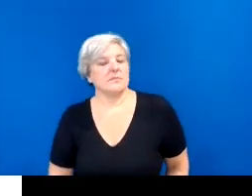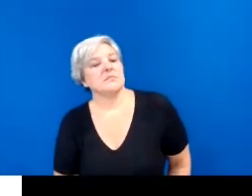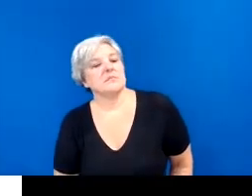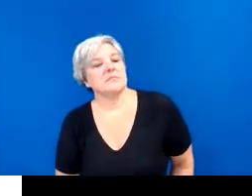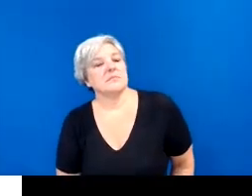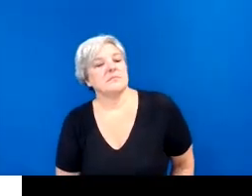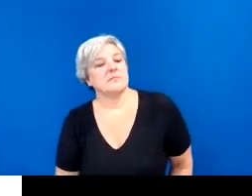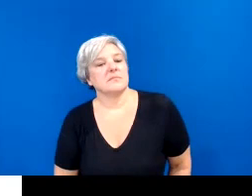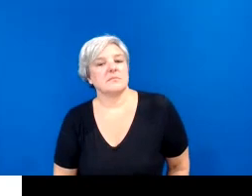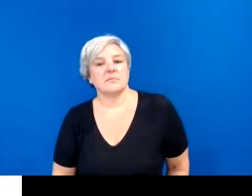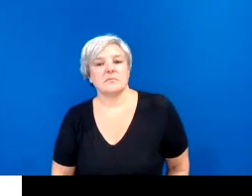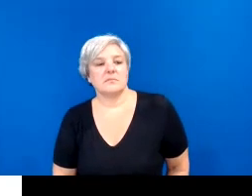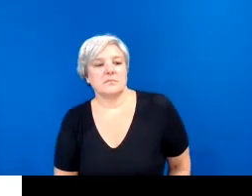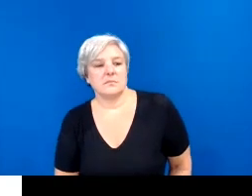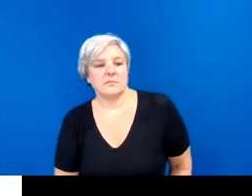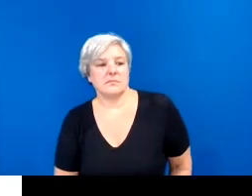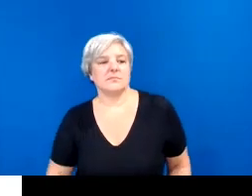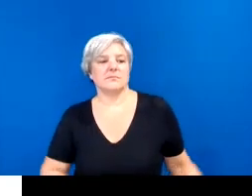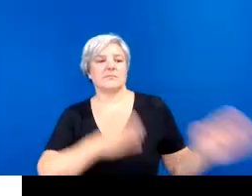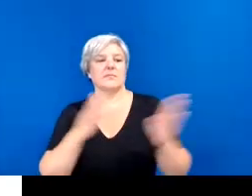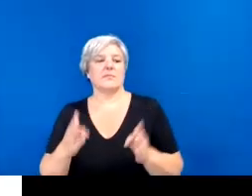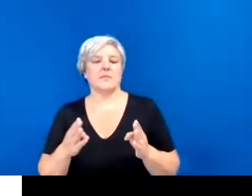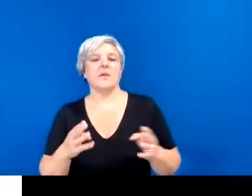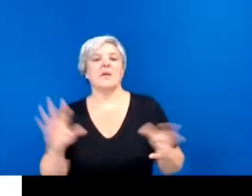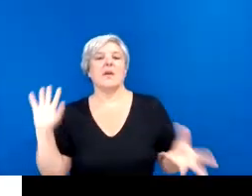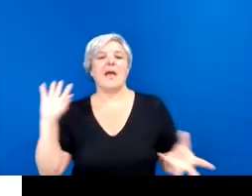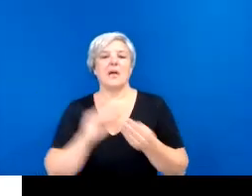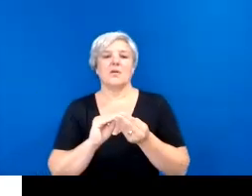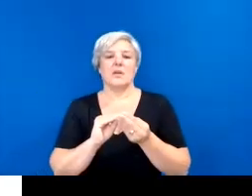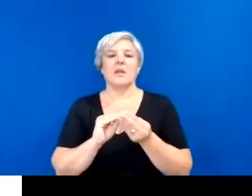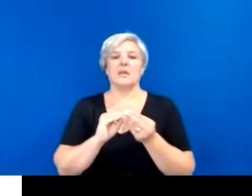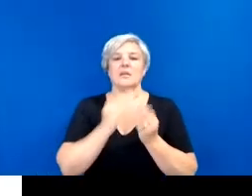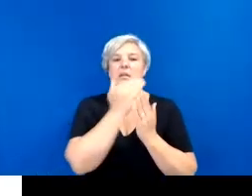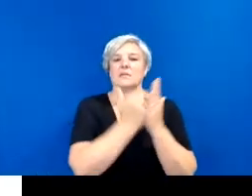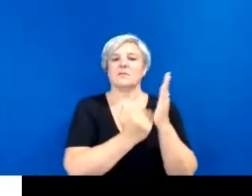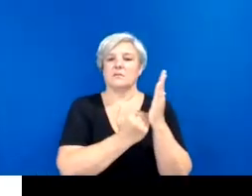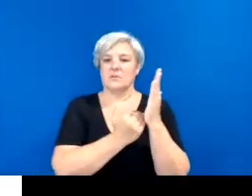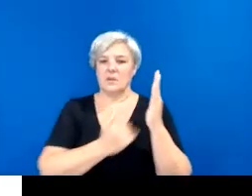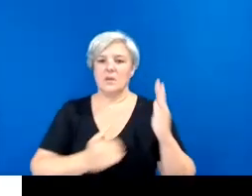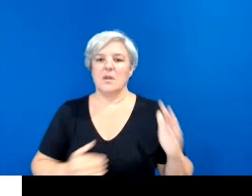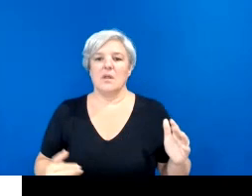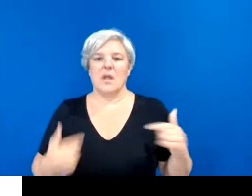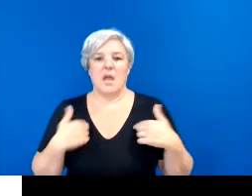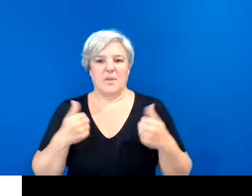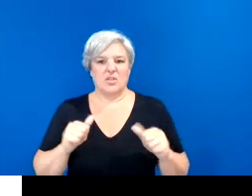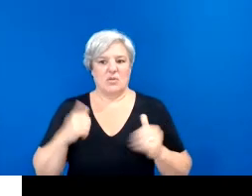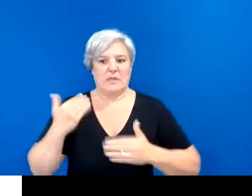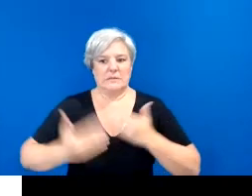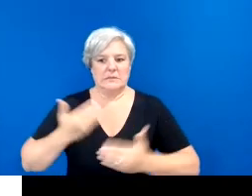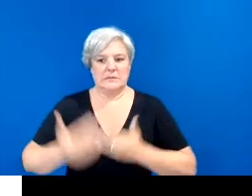Okay. So we're going to talk about aggregated repositories and I'm going to try and move a little faster. Maybe I won't say very much